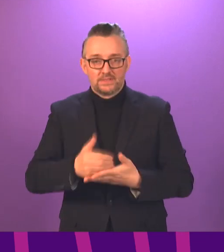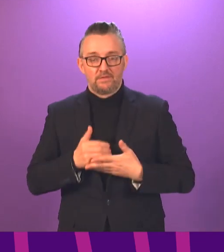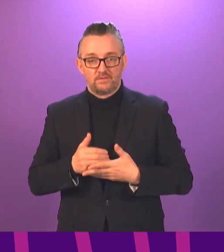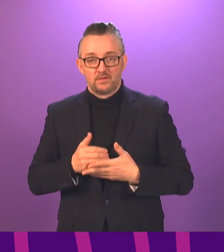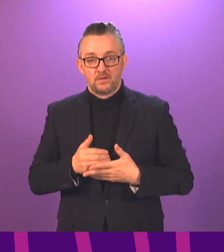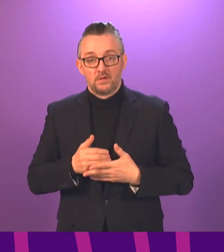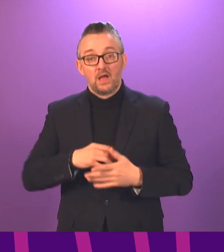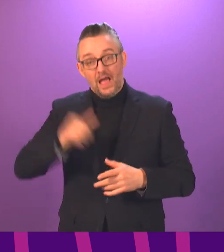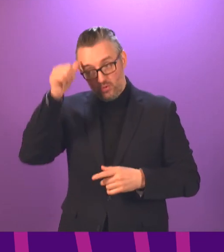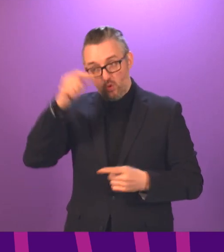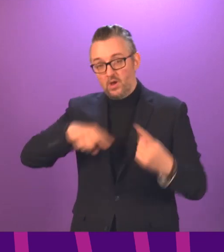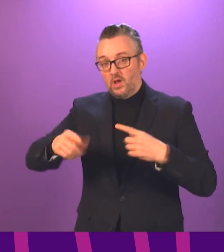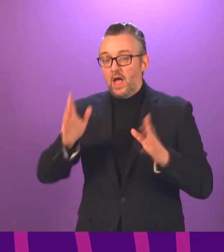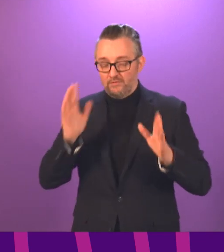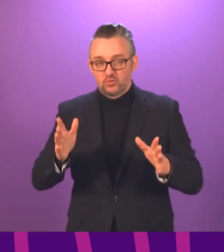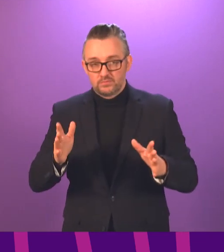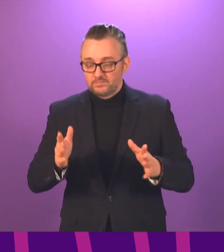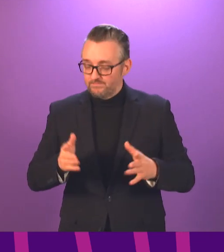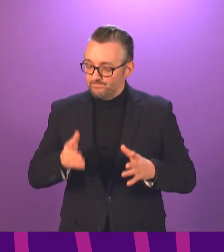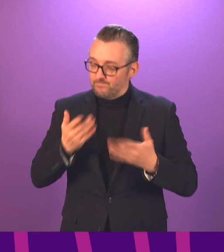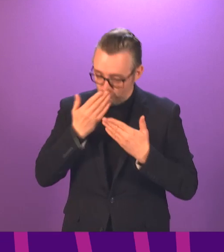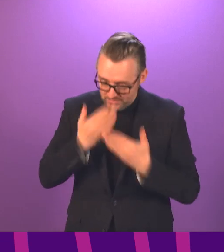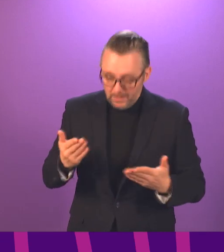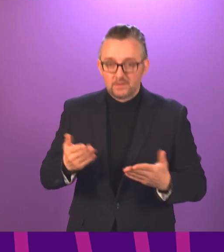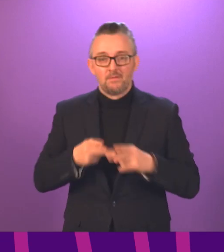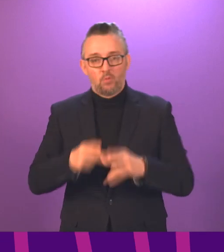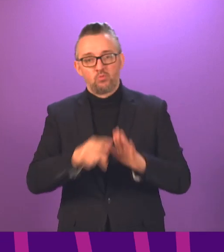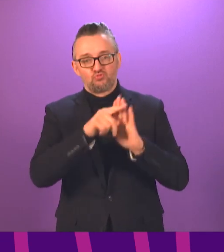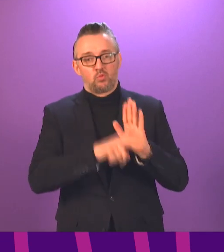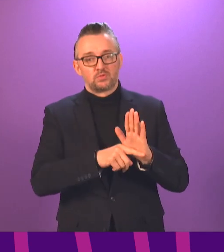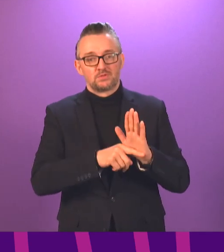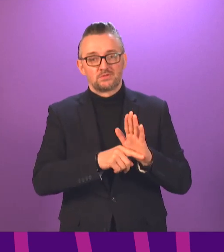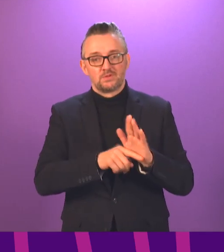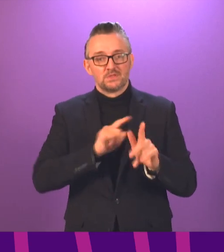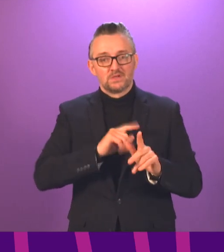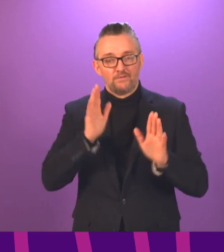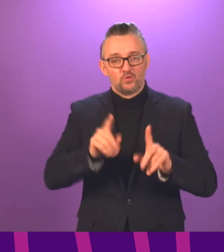accept the need to strictly observe the need for mitigation measures such as physical distancing,